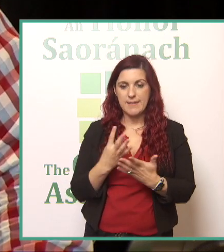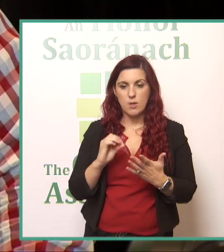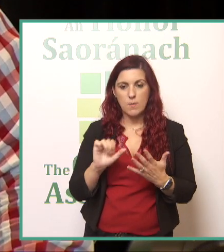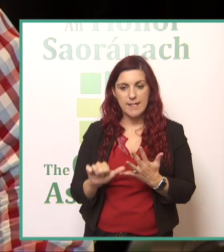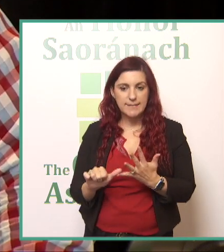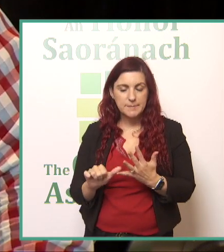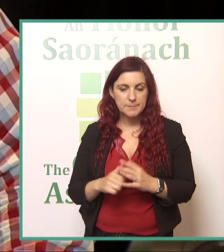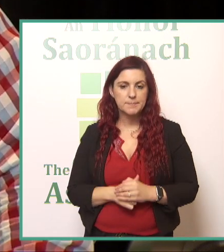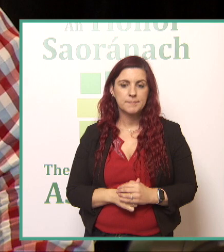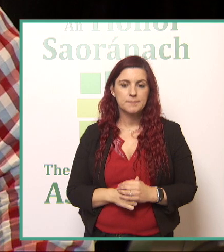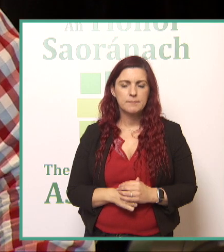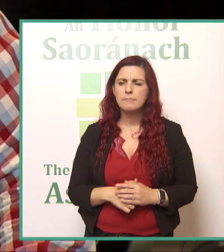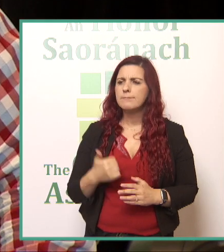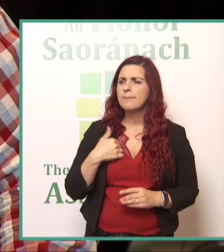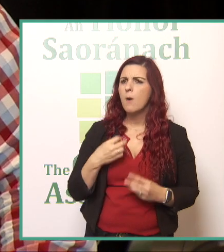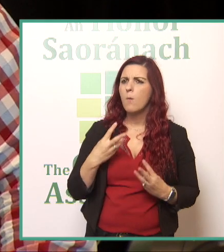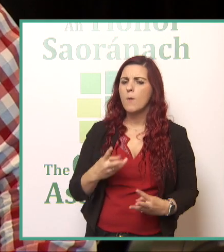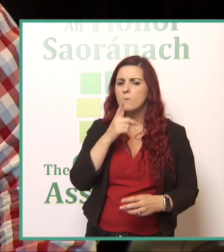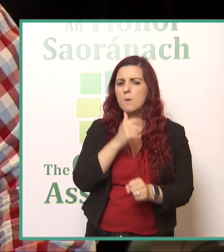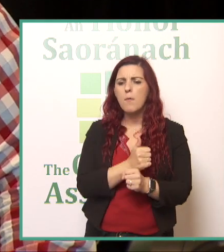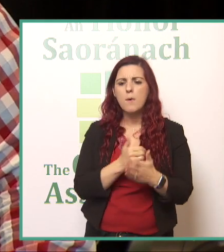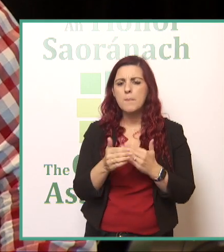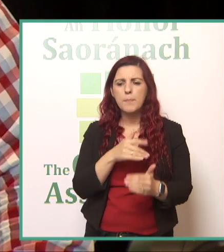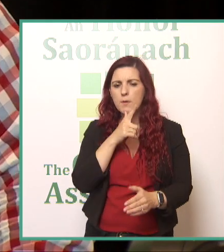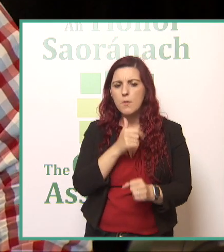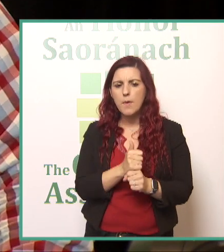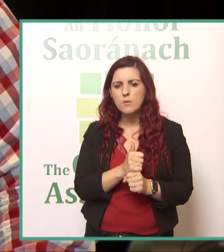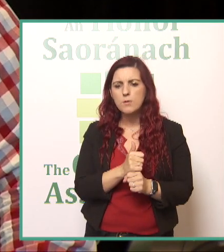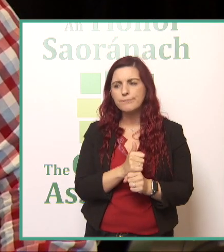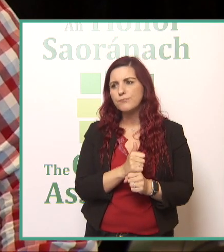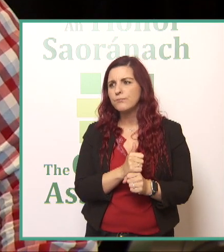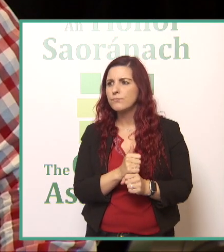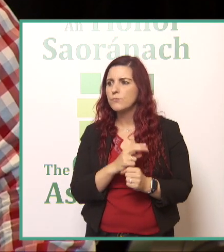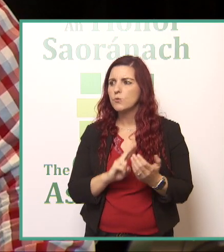I I want to talk about suppose you use our story to